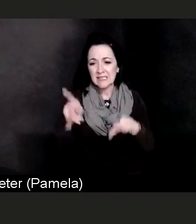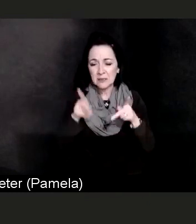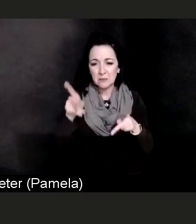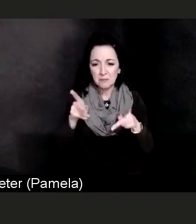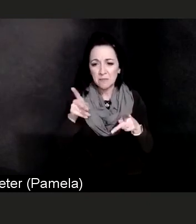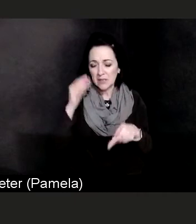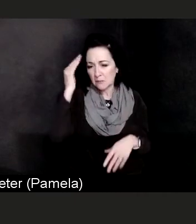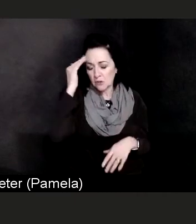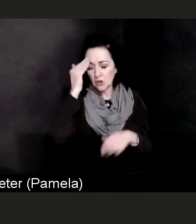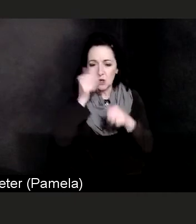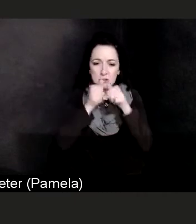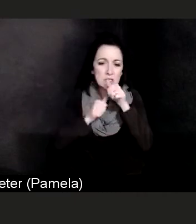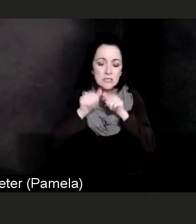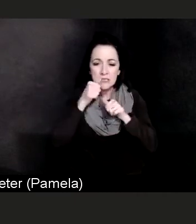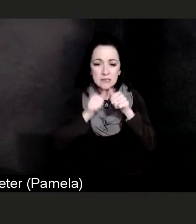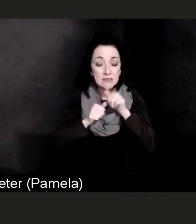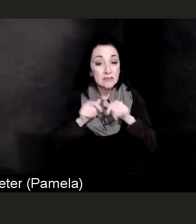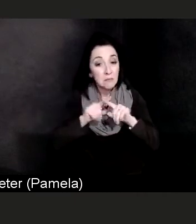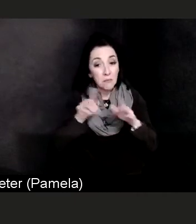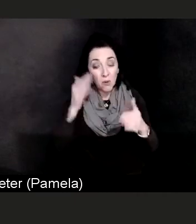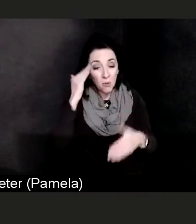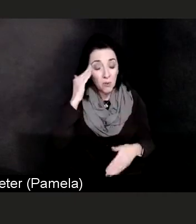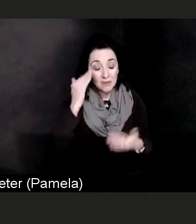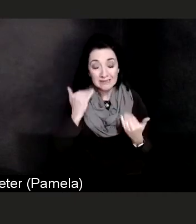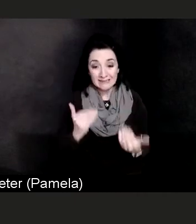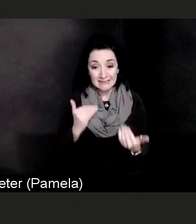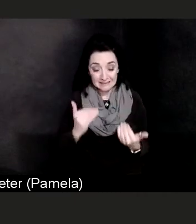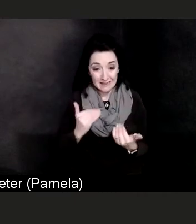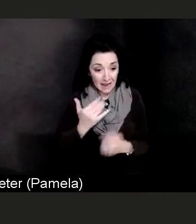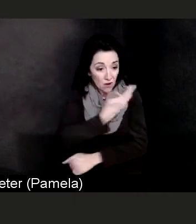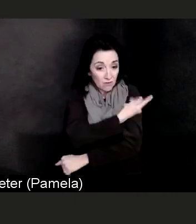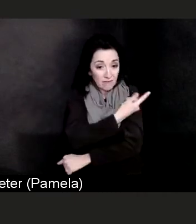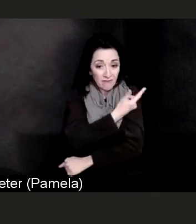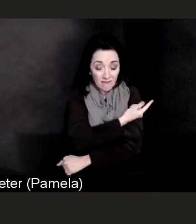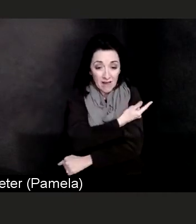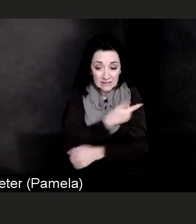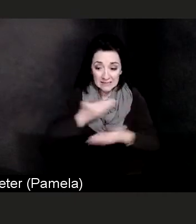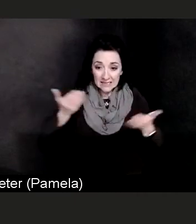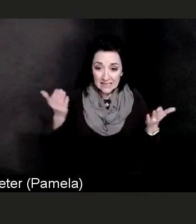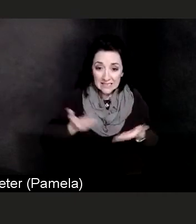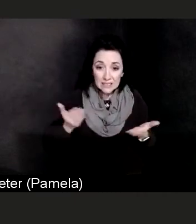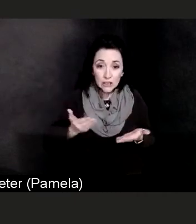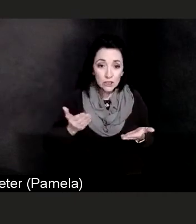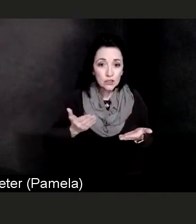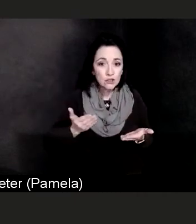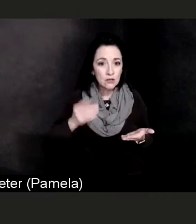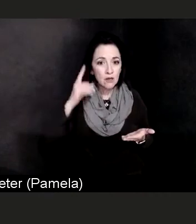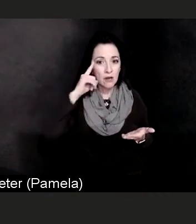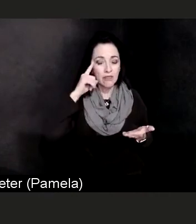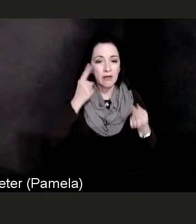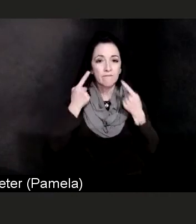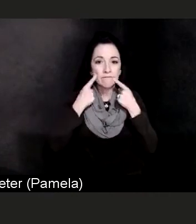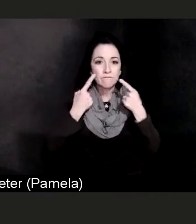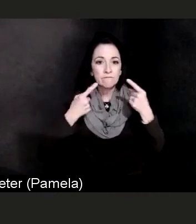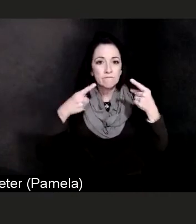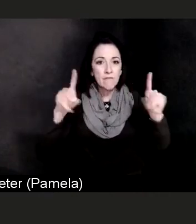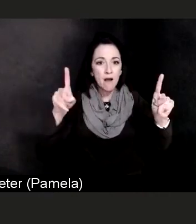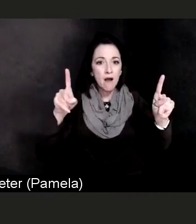or the vaccine is efficacious, as Dr. Chasanov said, and yet let's go, let's figure out what to do,